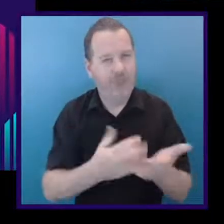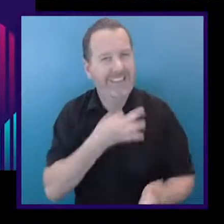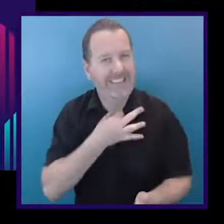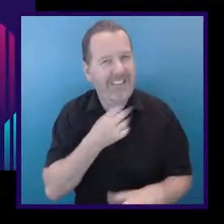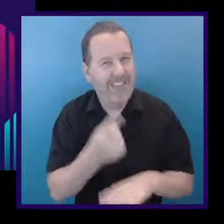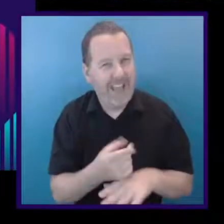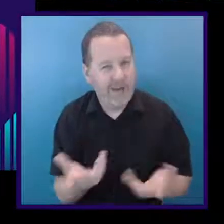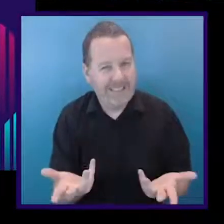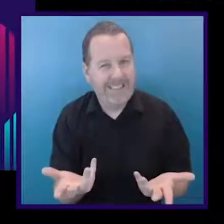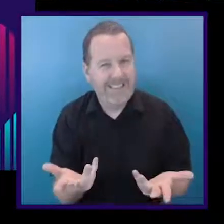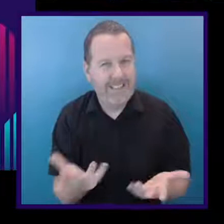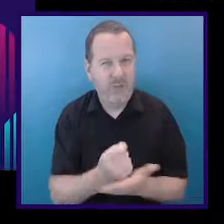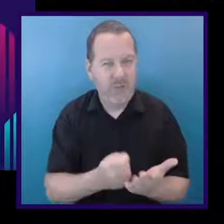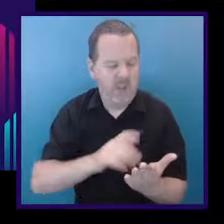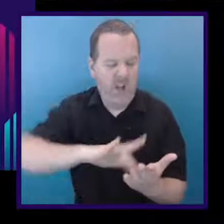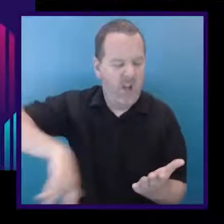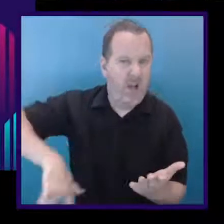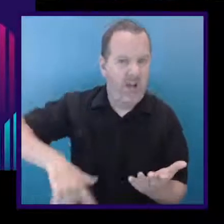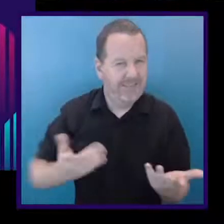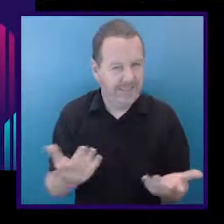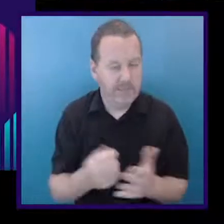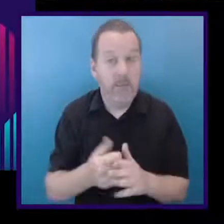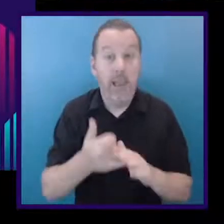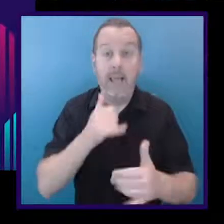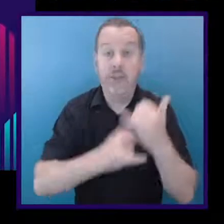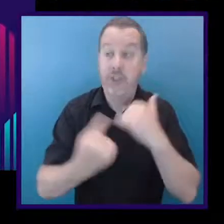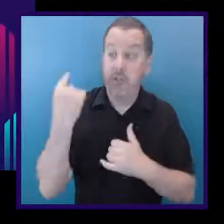We saw particularly last year because of the pandemic that there was a decrease in availability